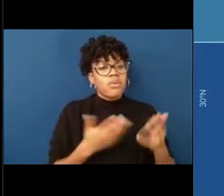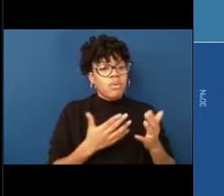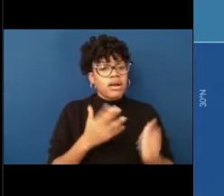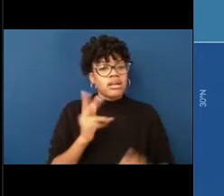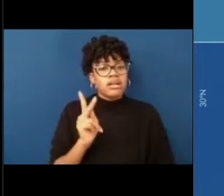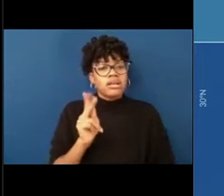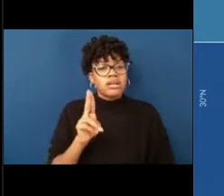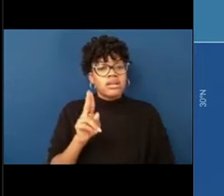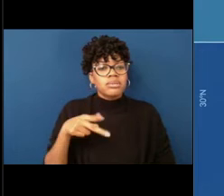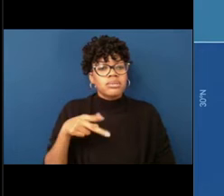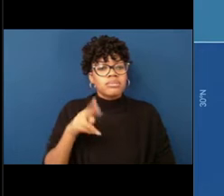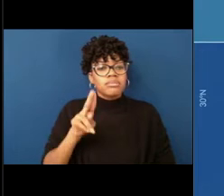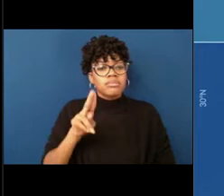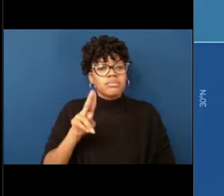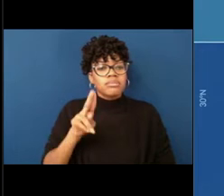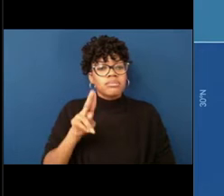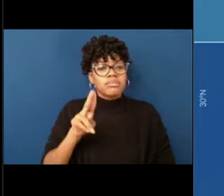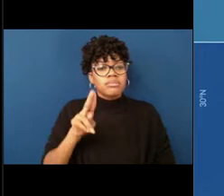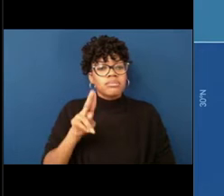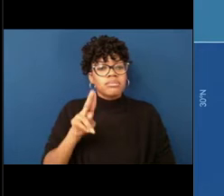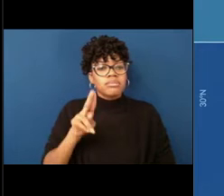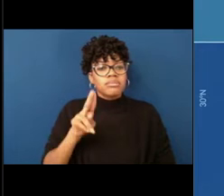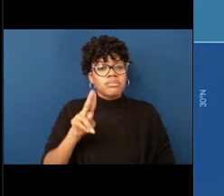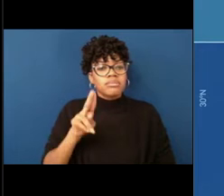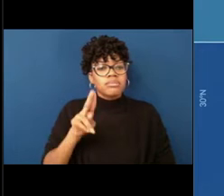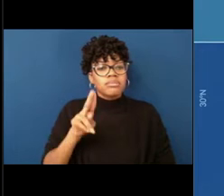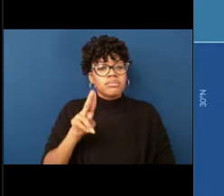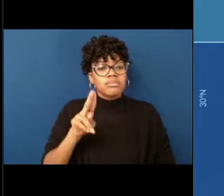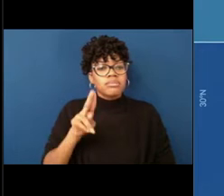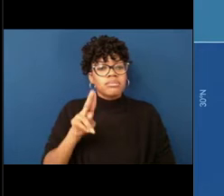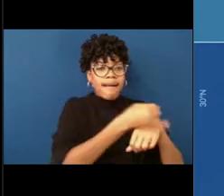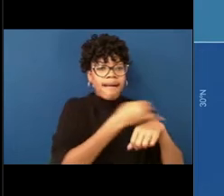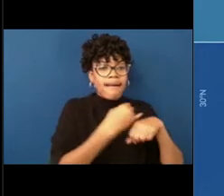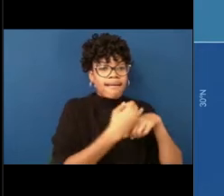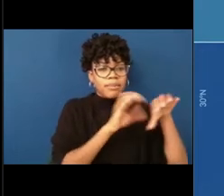where life originates and spirits return after death.